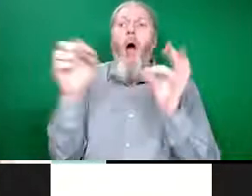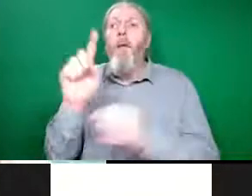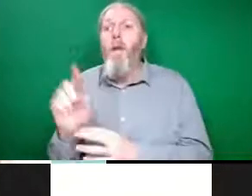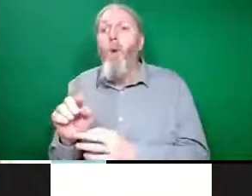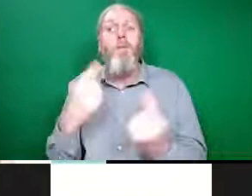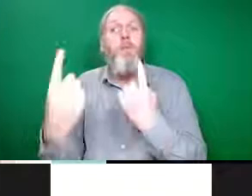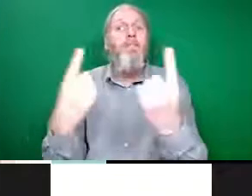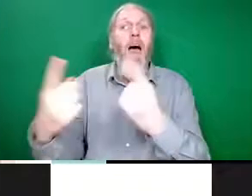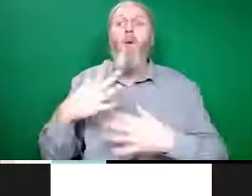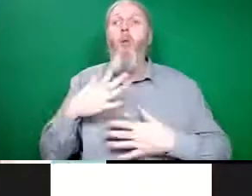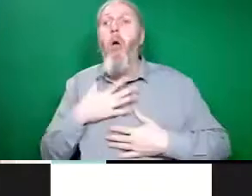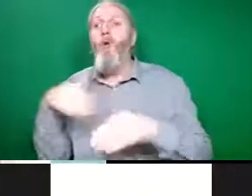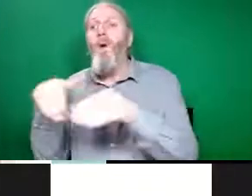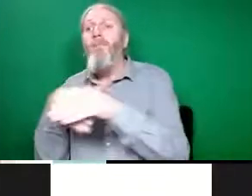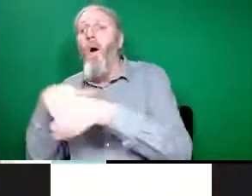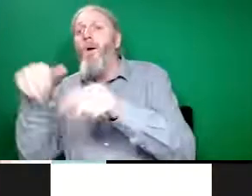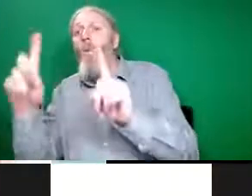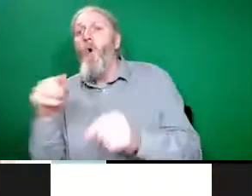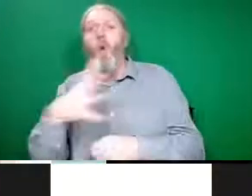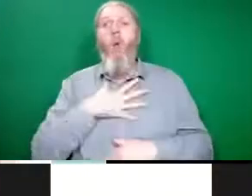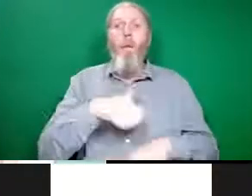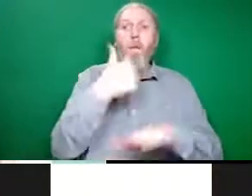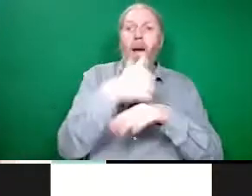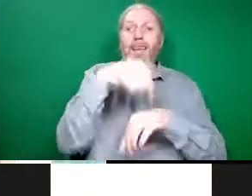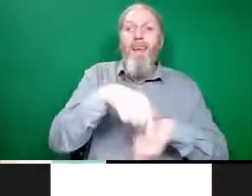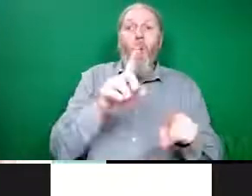We needed to get the organisations right on board with